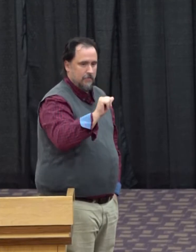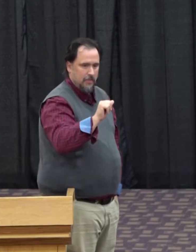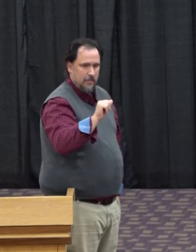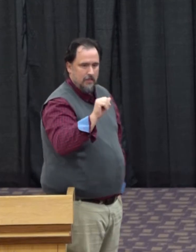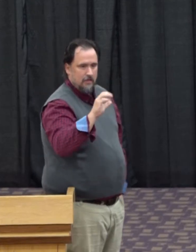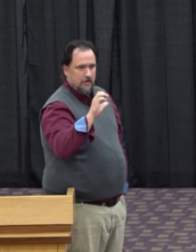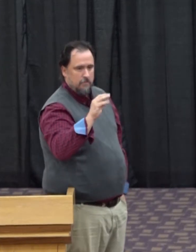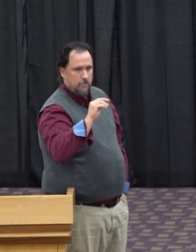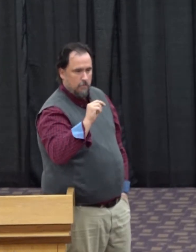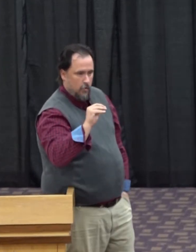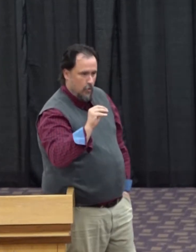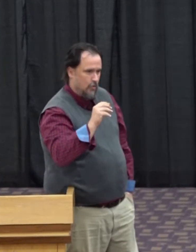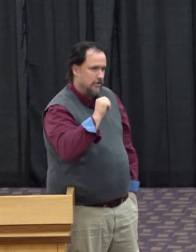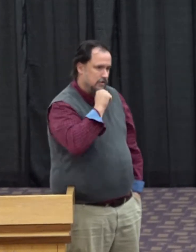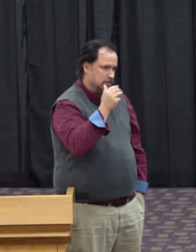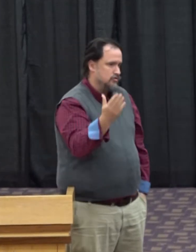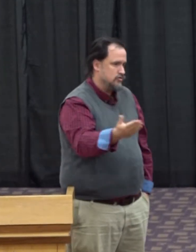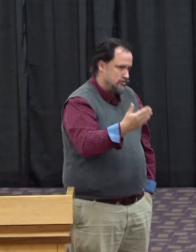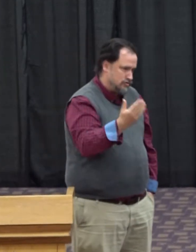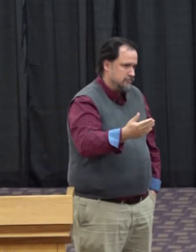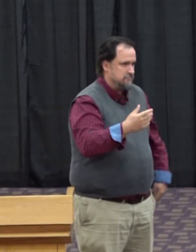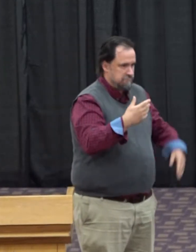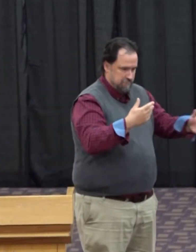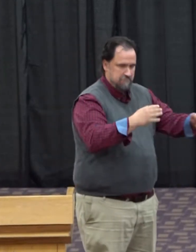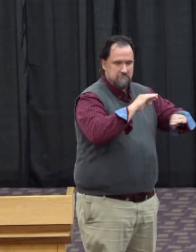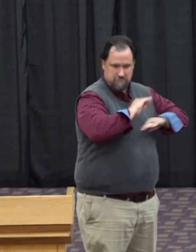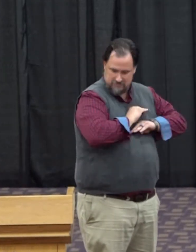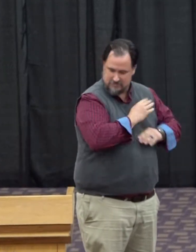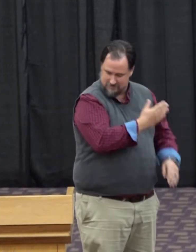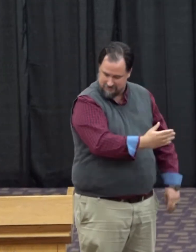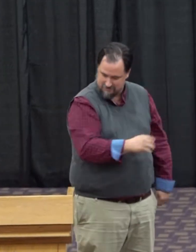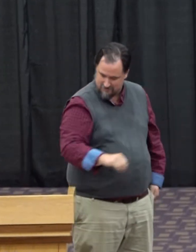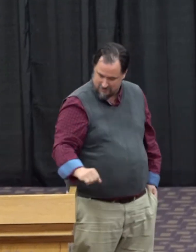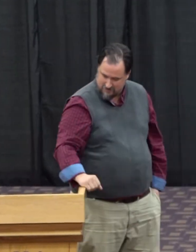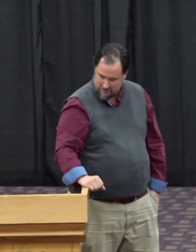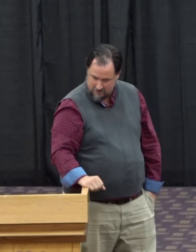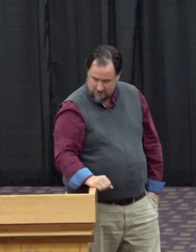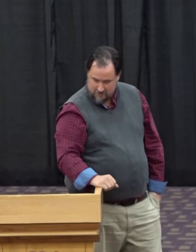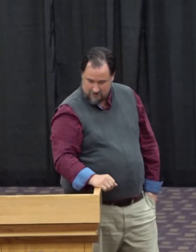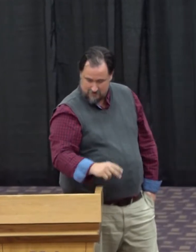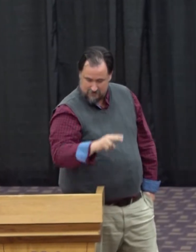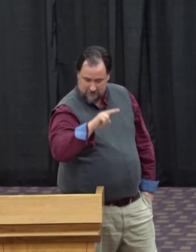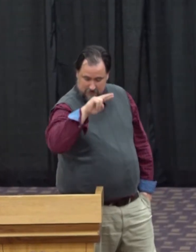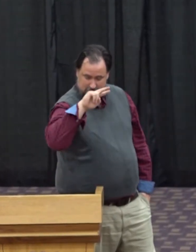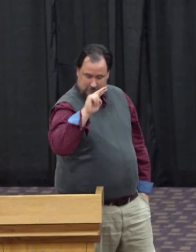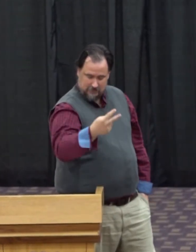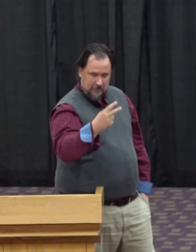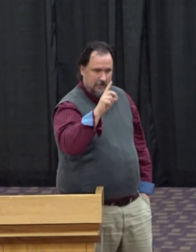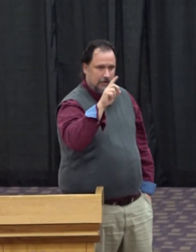First, Eliza Camino. Who is not here, but she did meet those requirements.